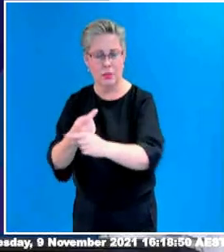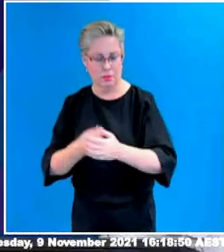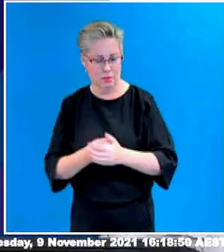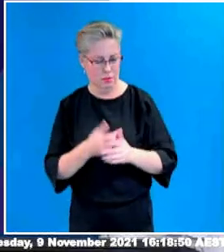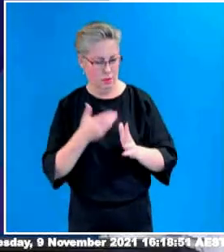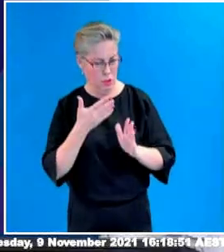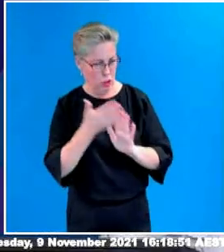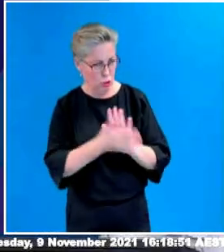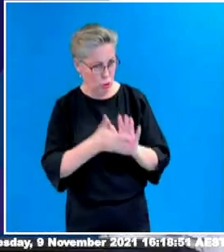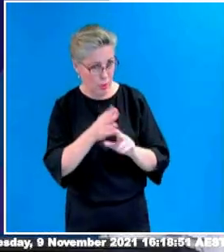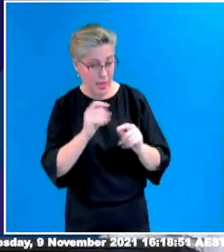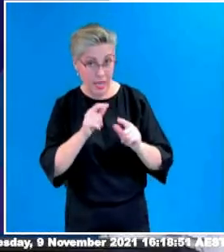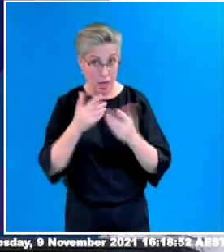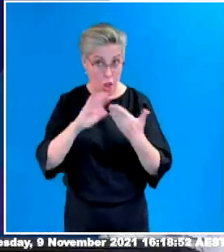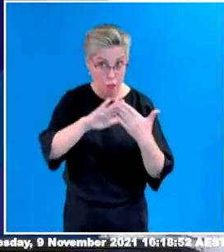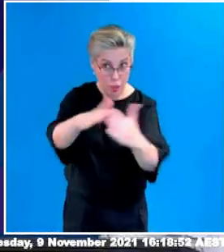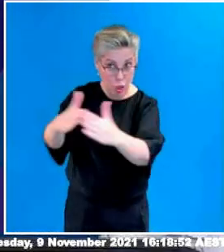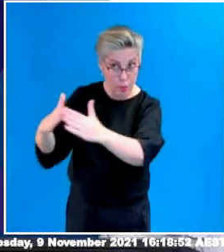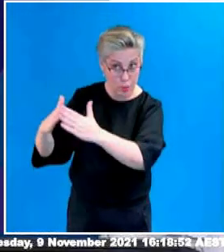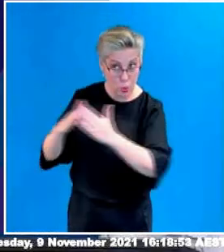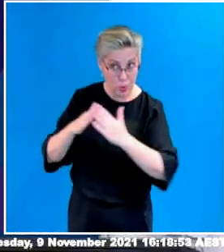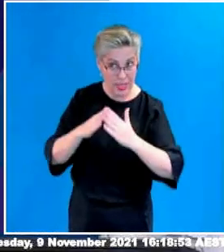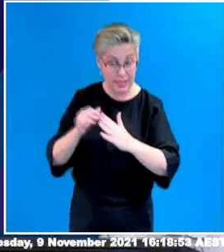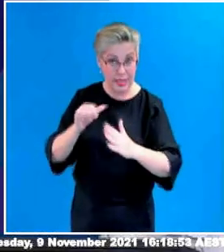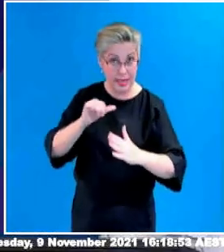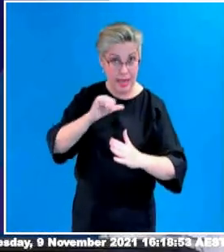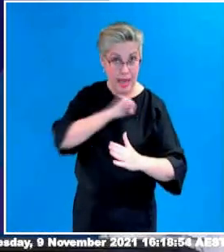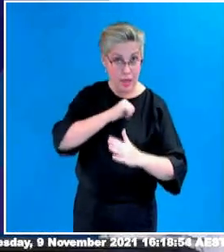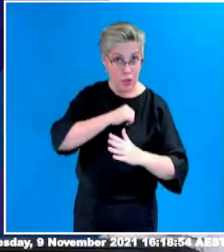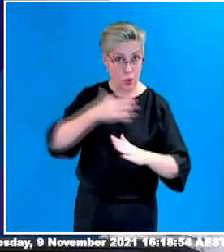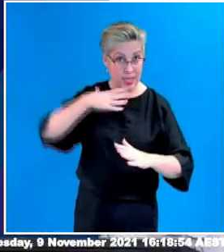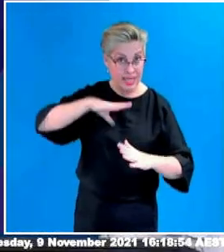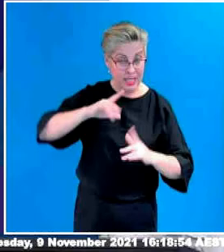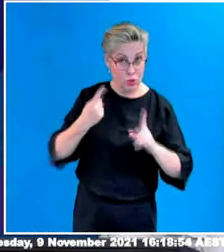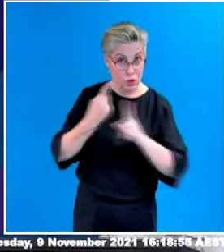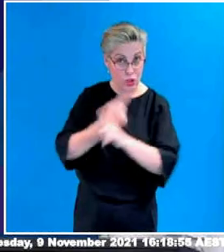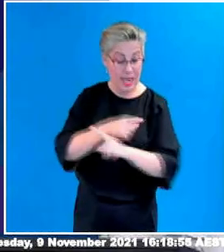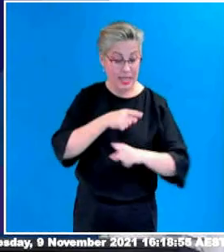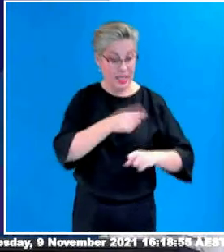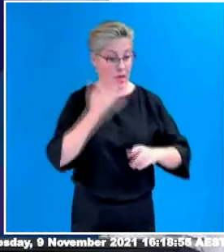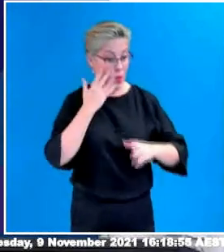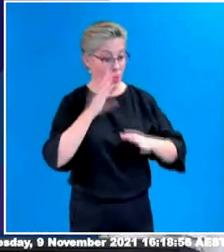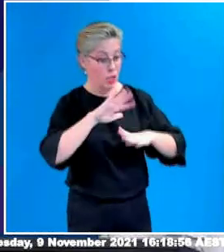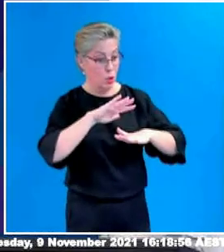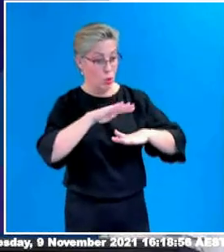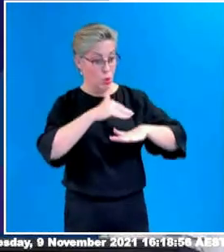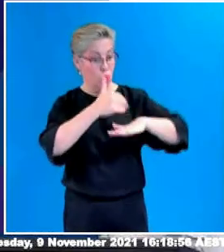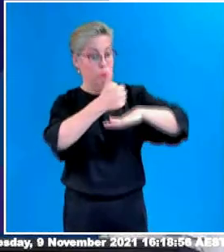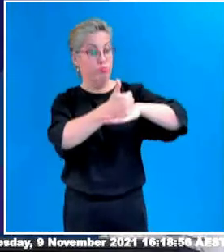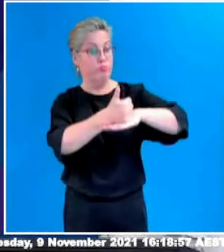Is your response to implementing the CRPD in the Australia contingent upon